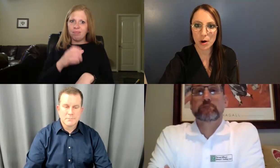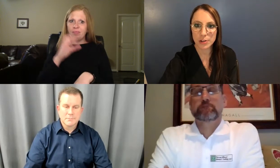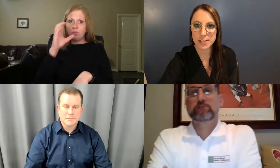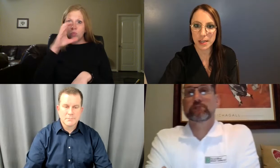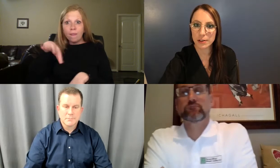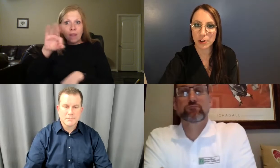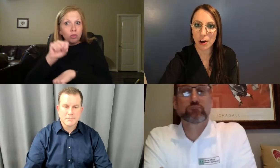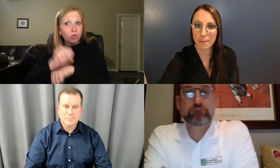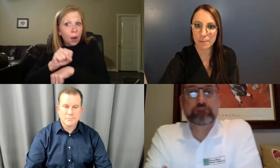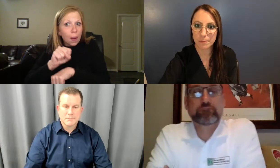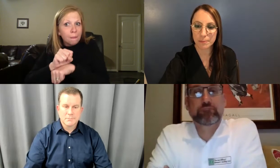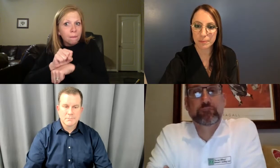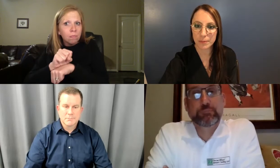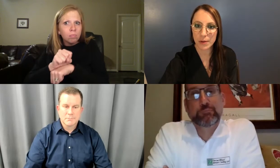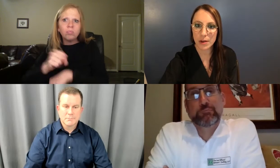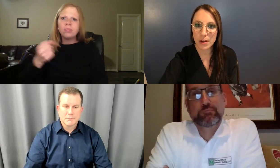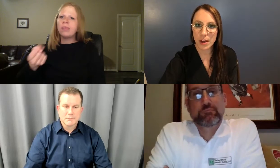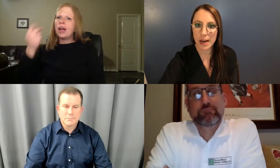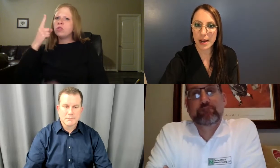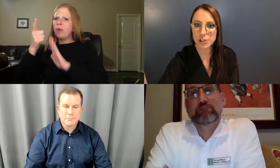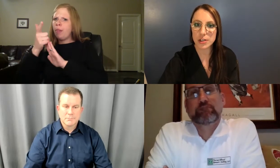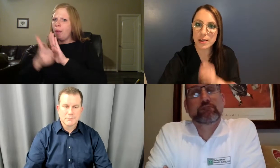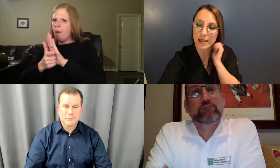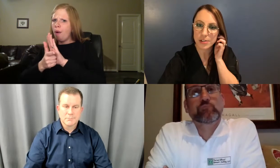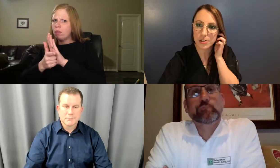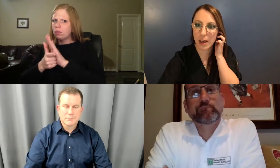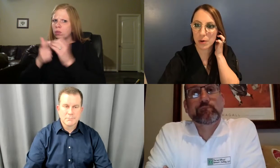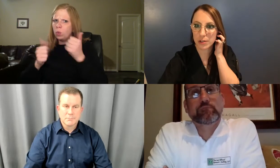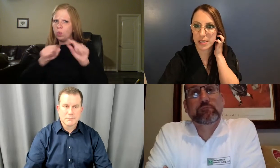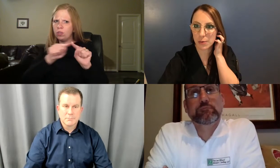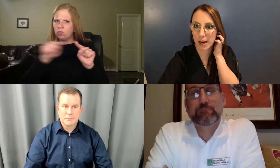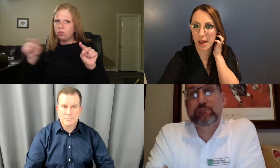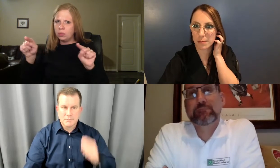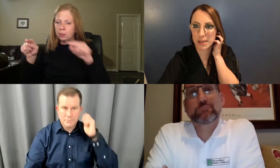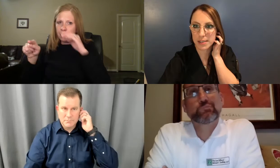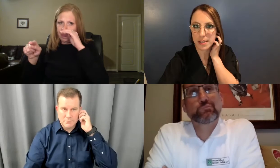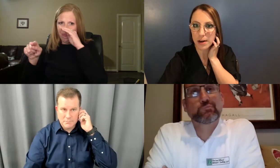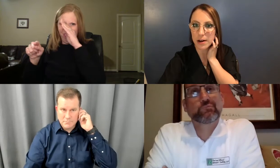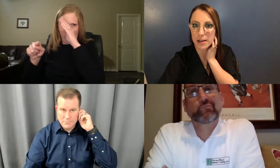or understanding the law. And actually the answer to that one, it looks like we kind of had a mix there,